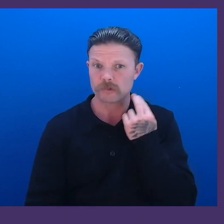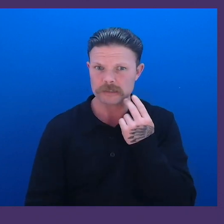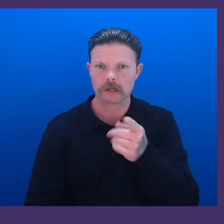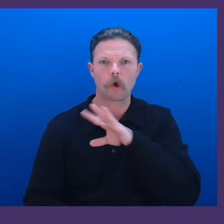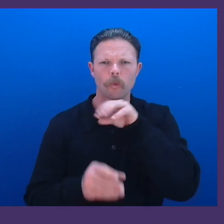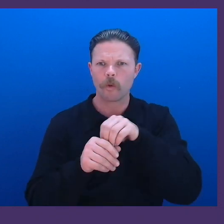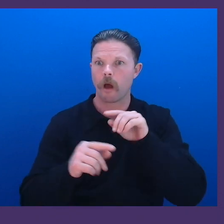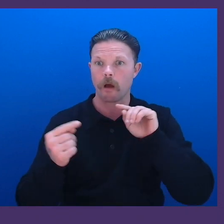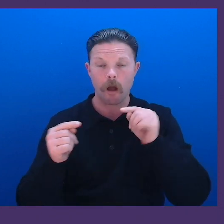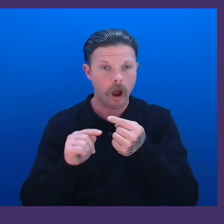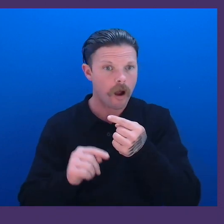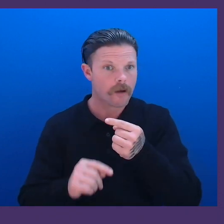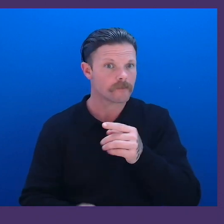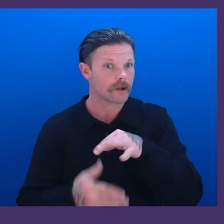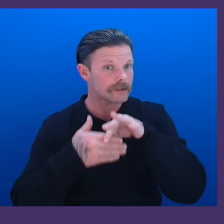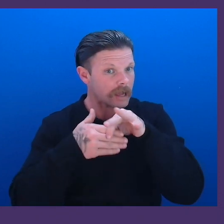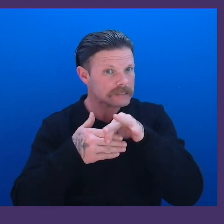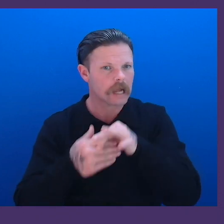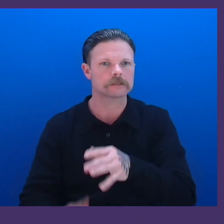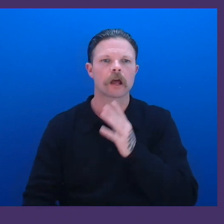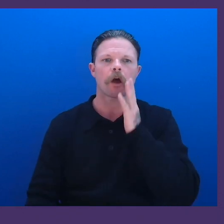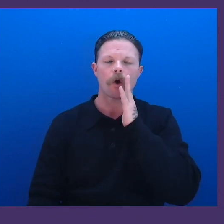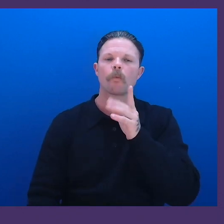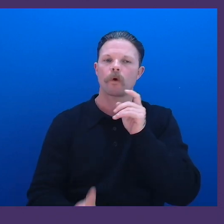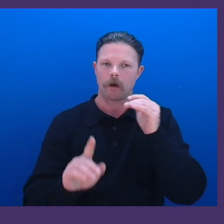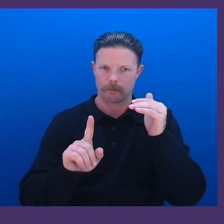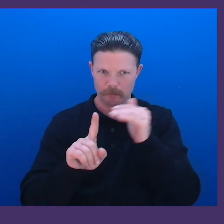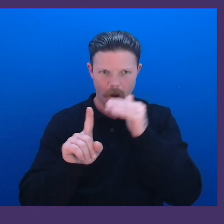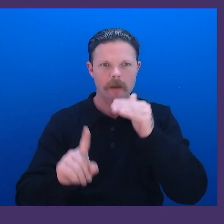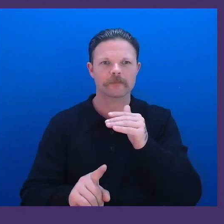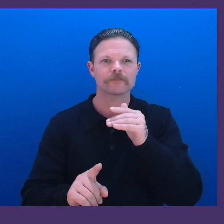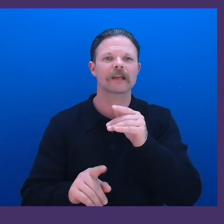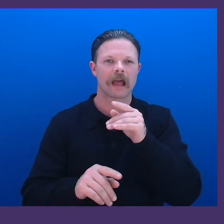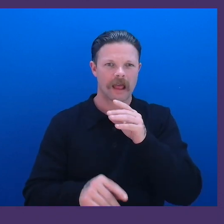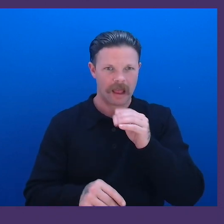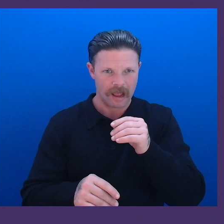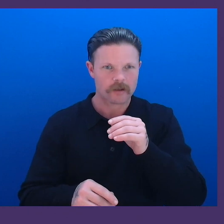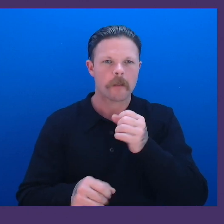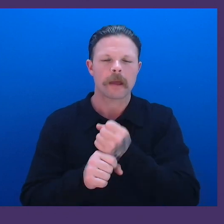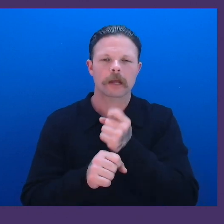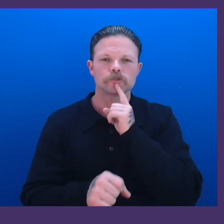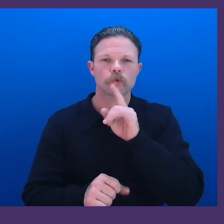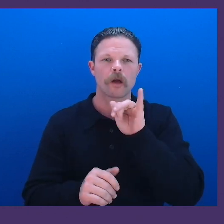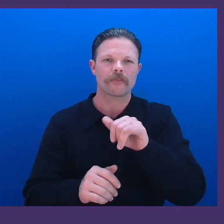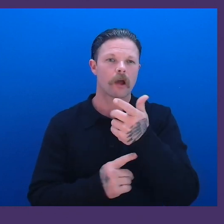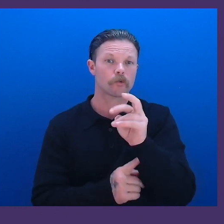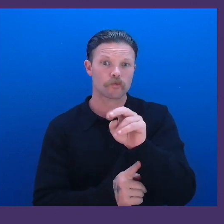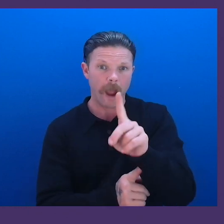So, those are systematic measurements which can help you to inform your future mitigations.